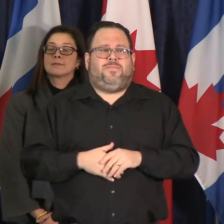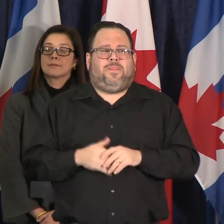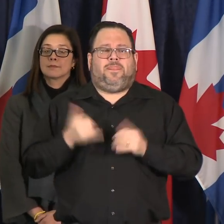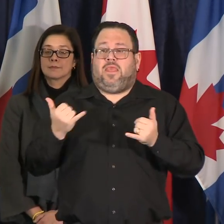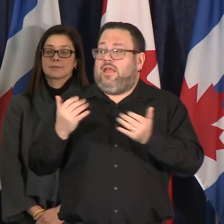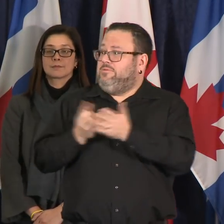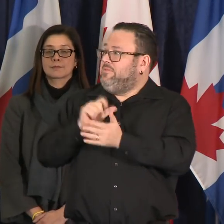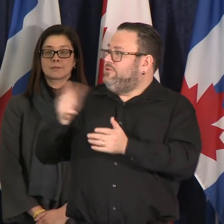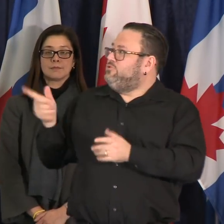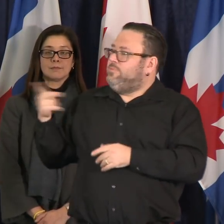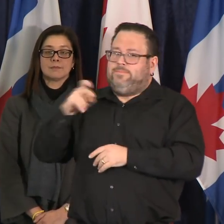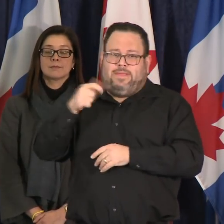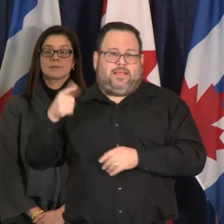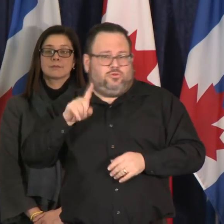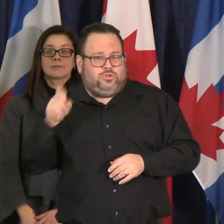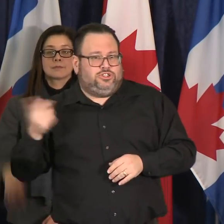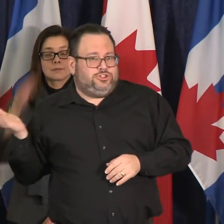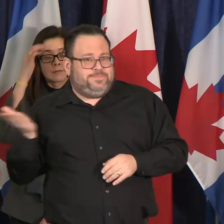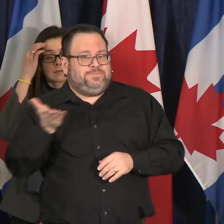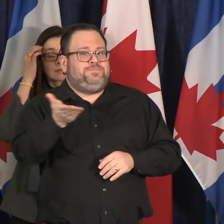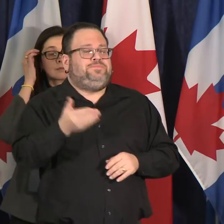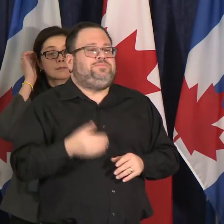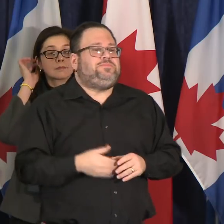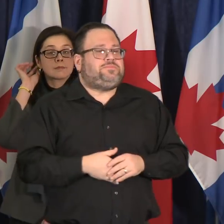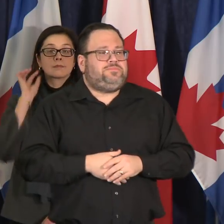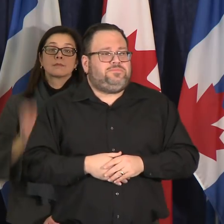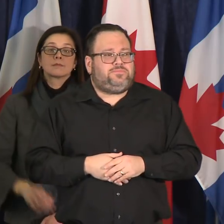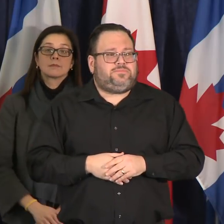have a director in the Office of Emergency Management that is no longer